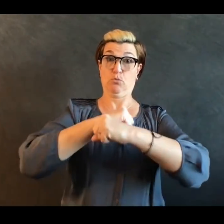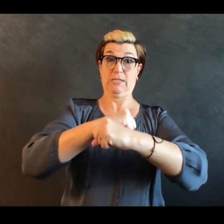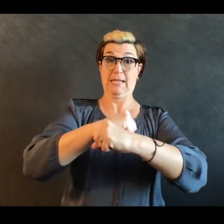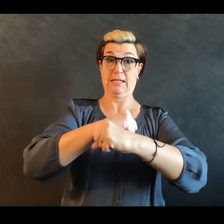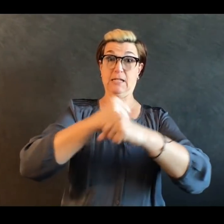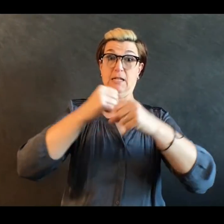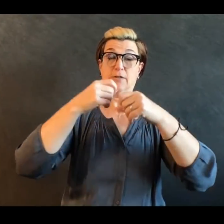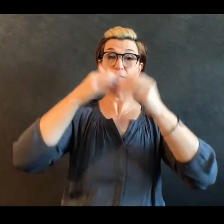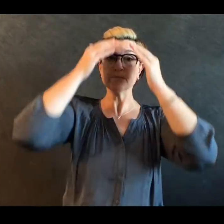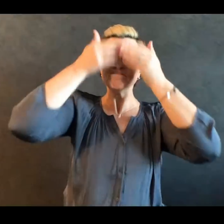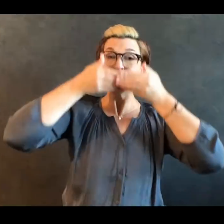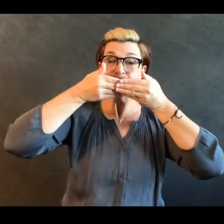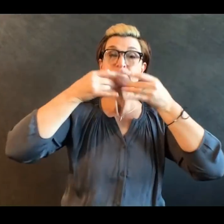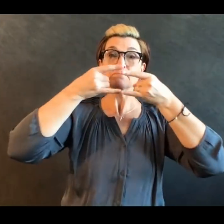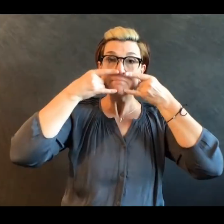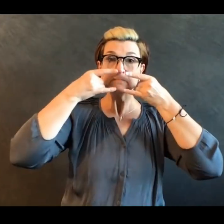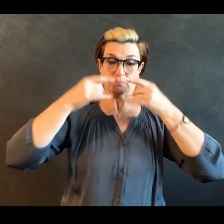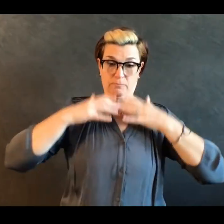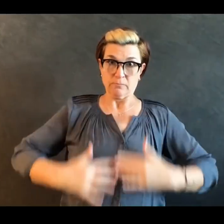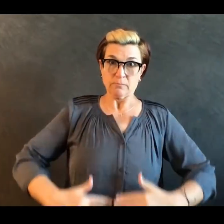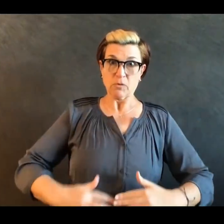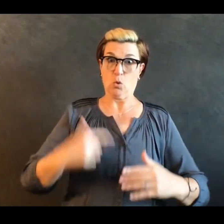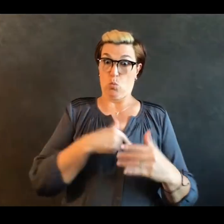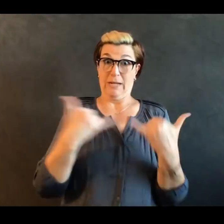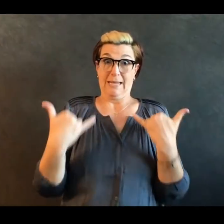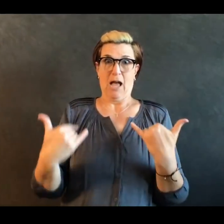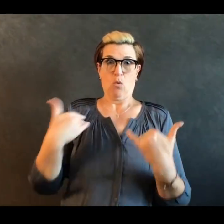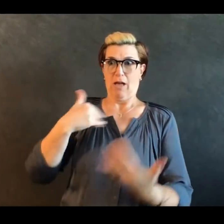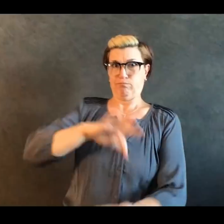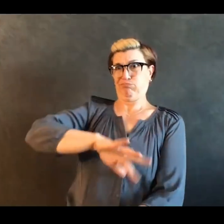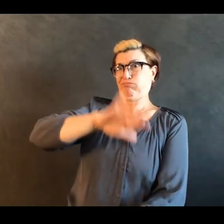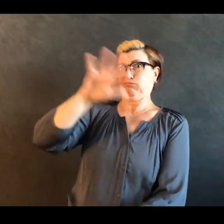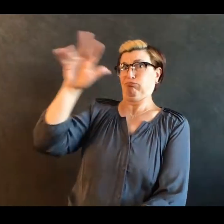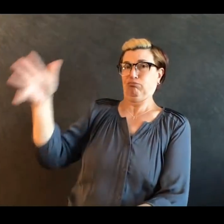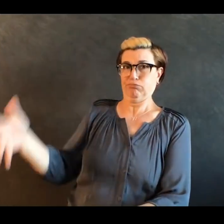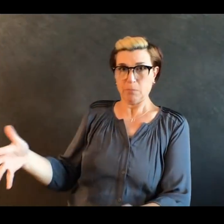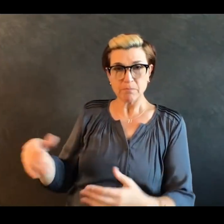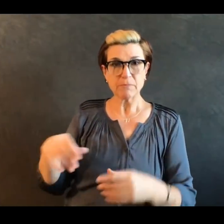amounts of protective gear coming in robust testing and the future use of